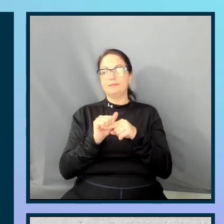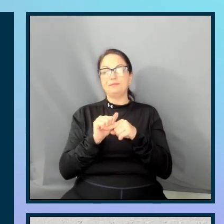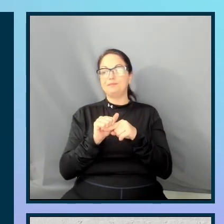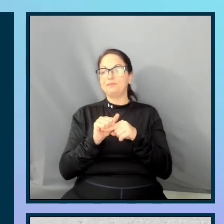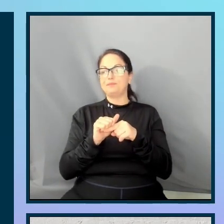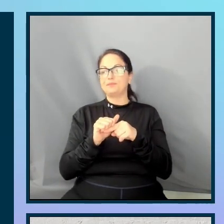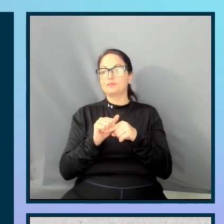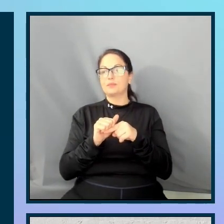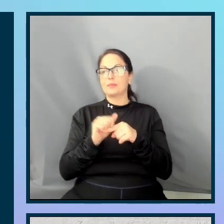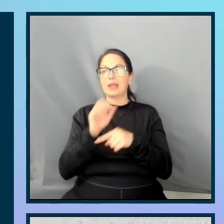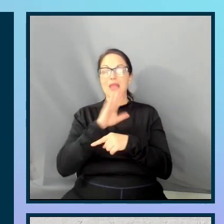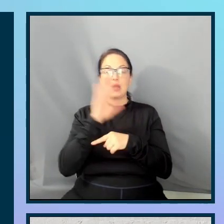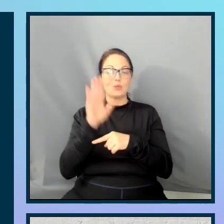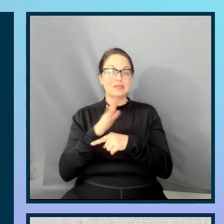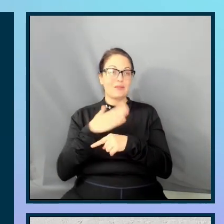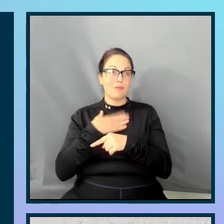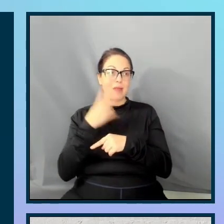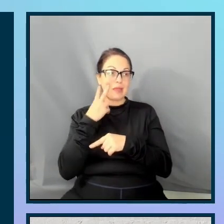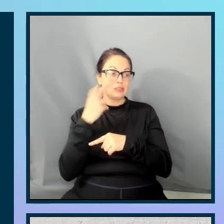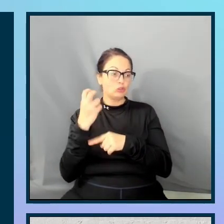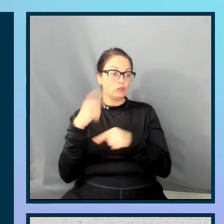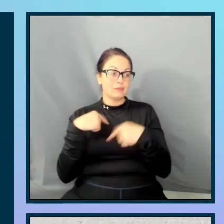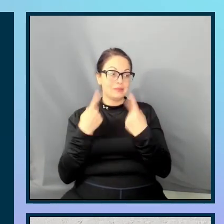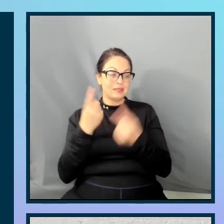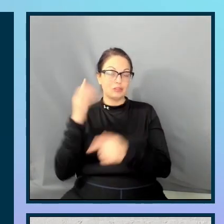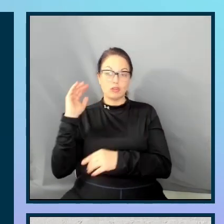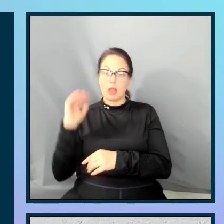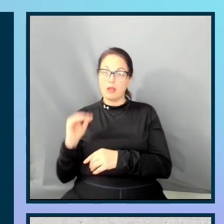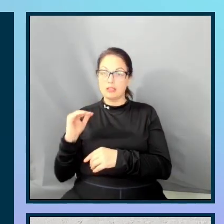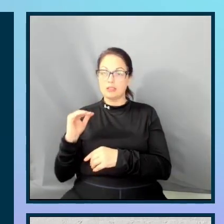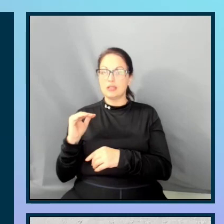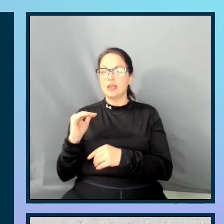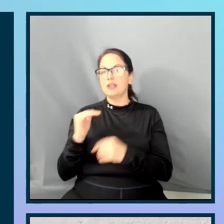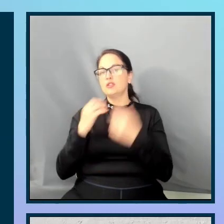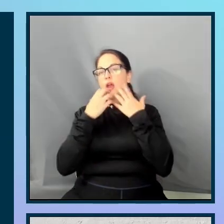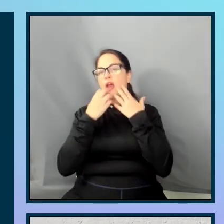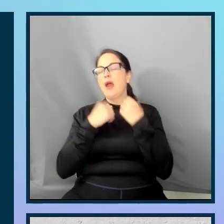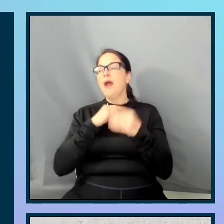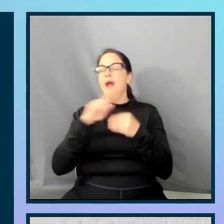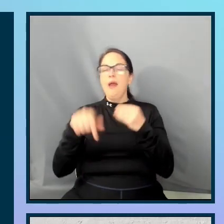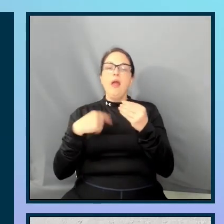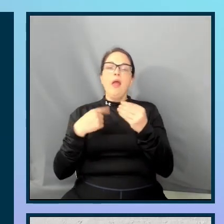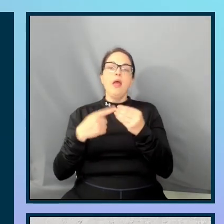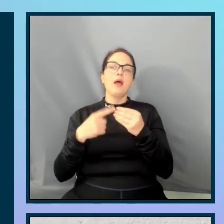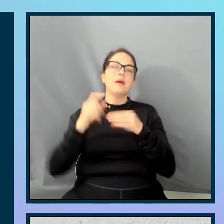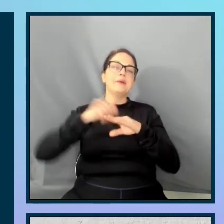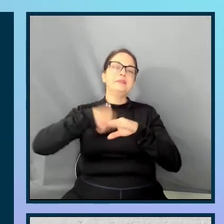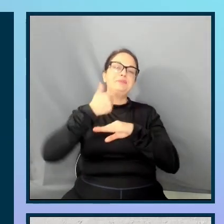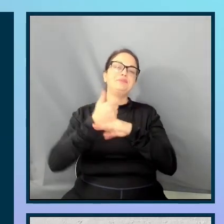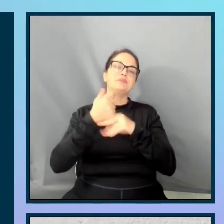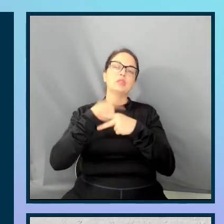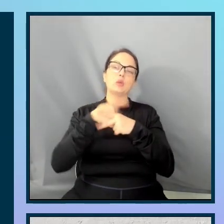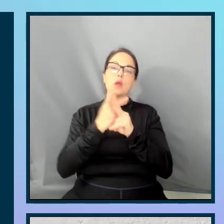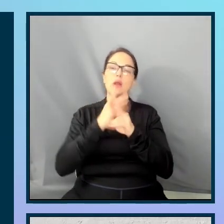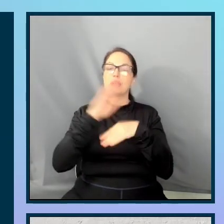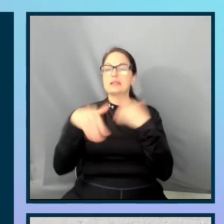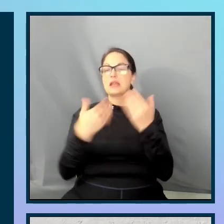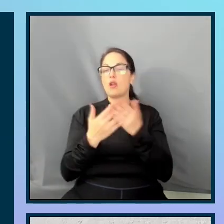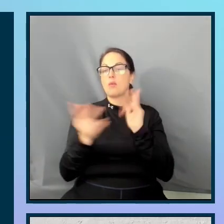It was never a dream of mine since childhood to care about buying and building products that all people could use.